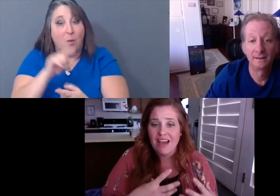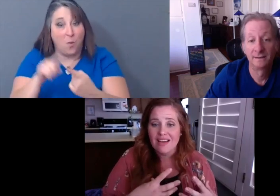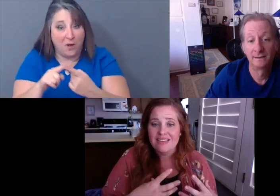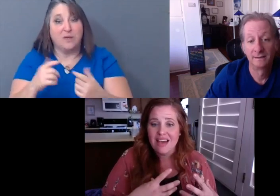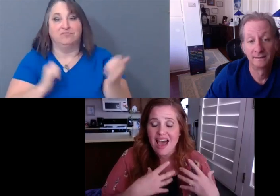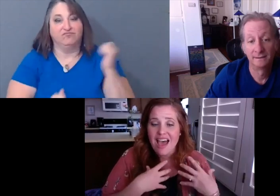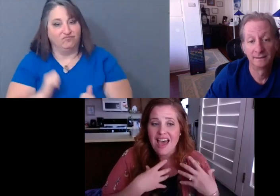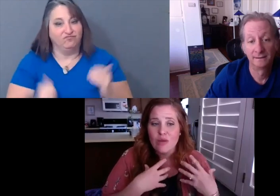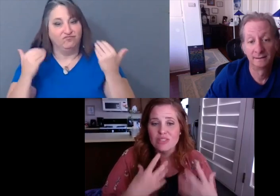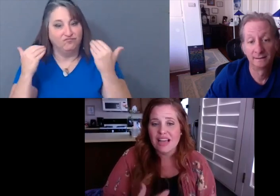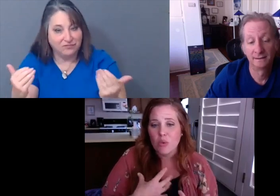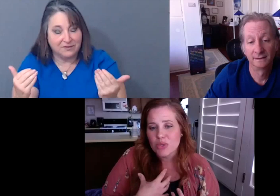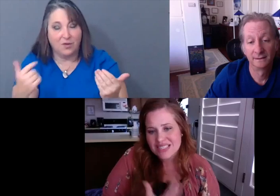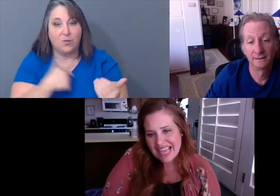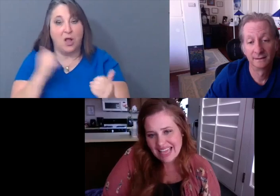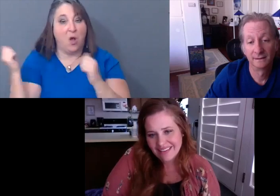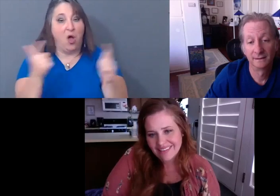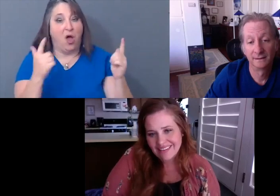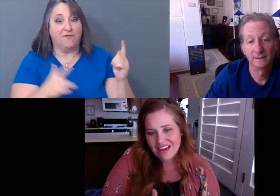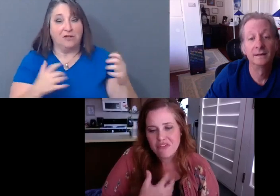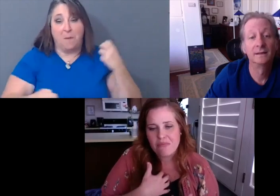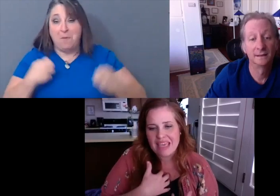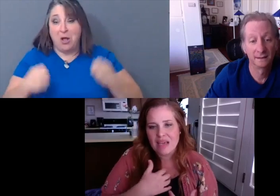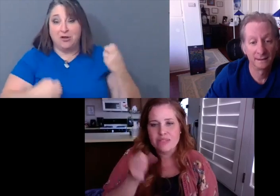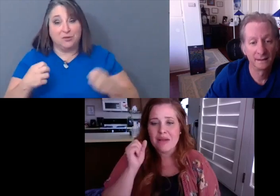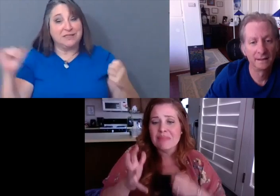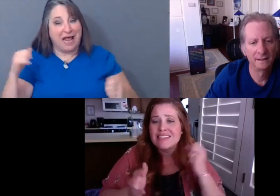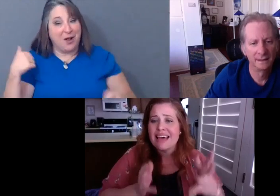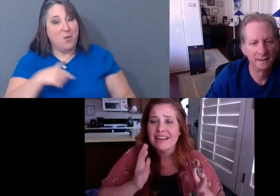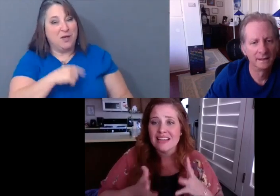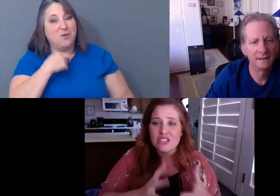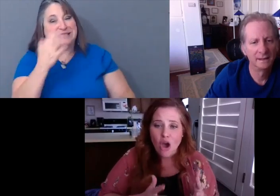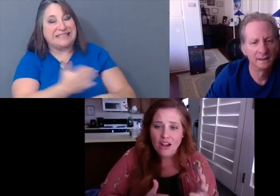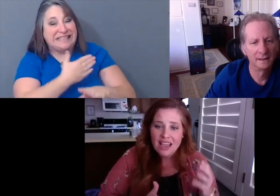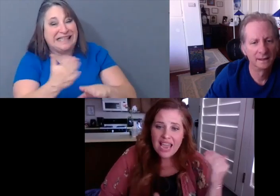because it was like we were singing. And for me it was like me signing that song.